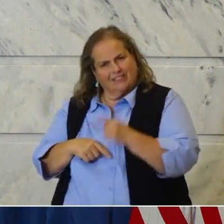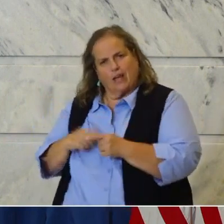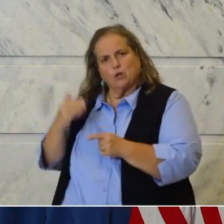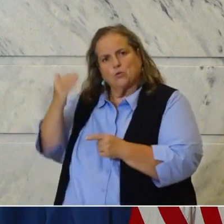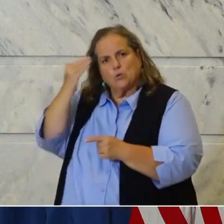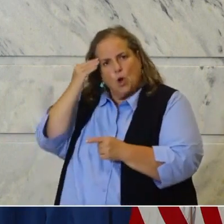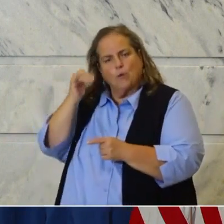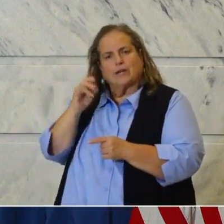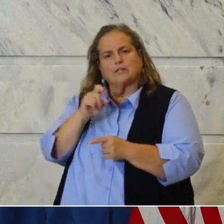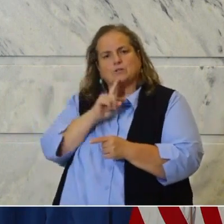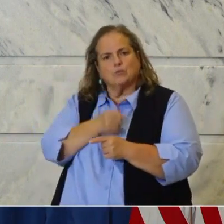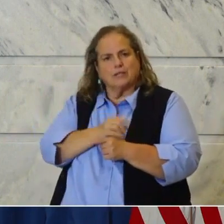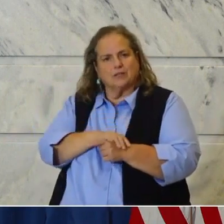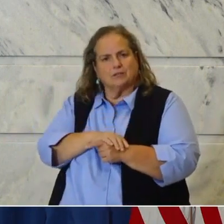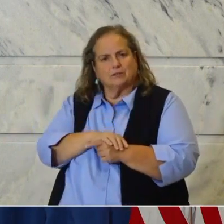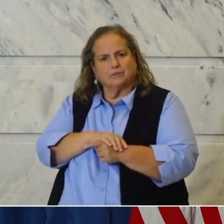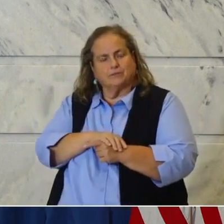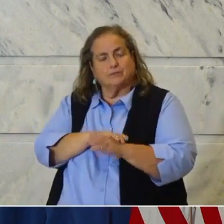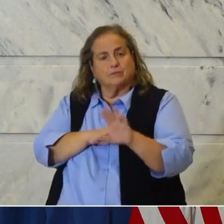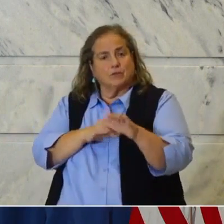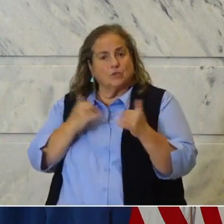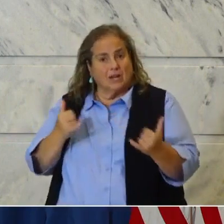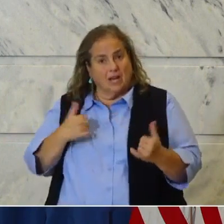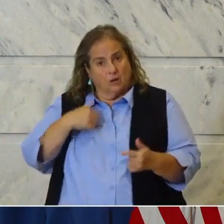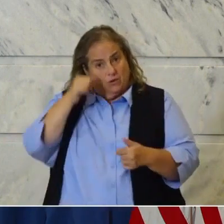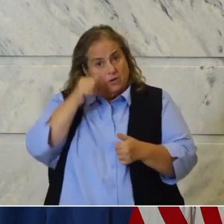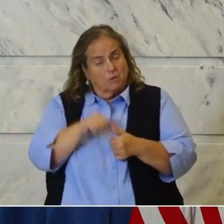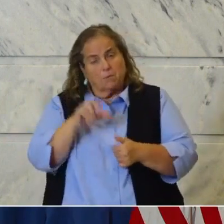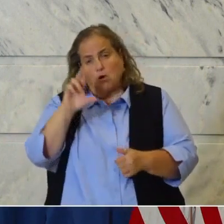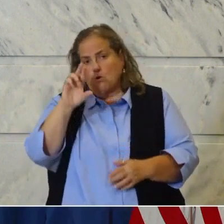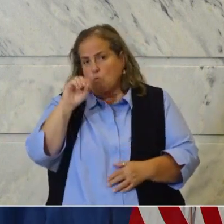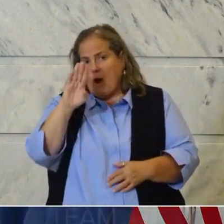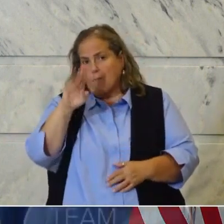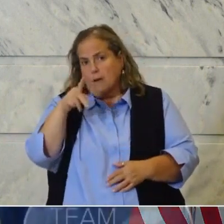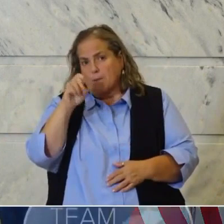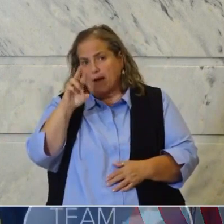So today we're remembering Rob Perry of Carter County, who lost his battle with